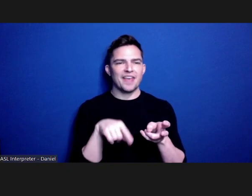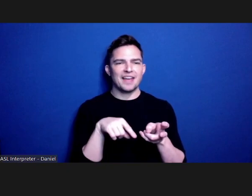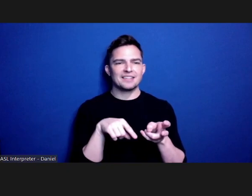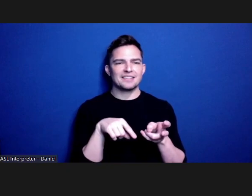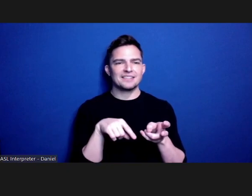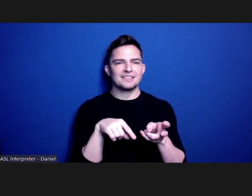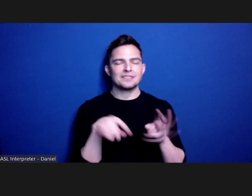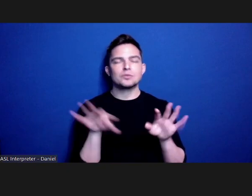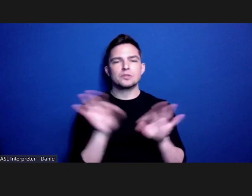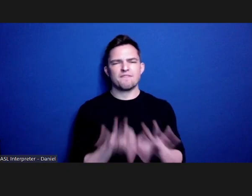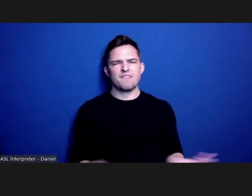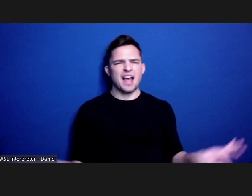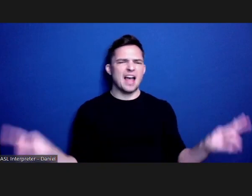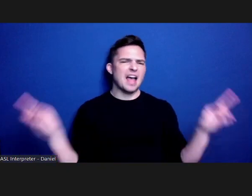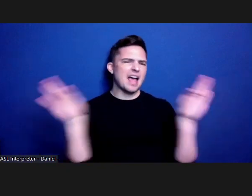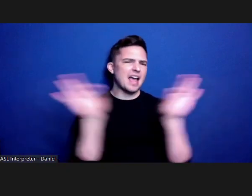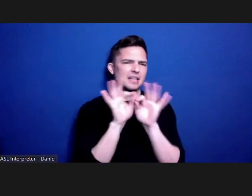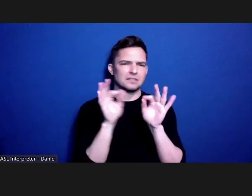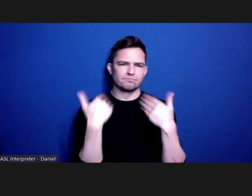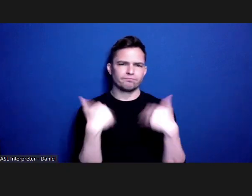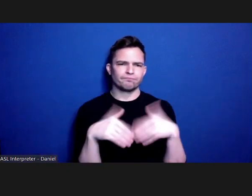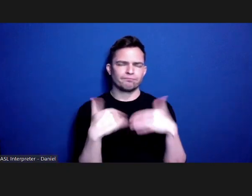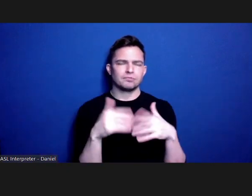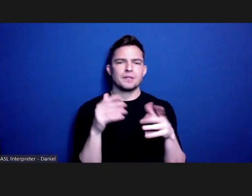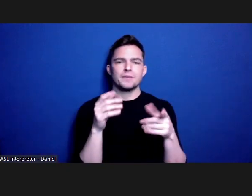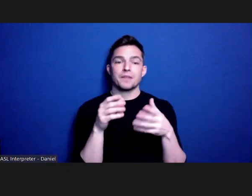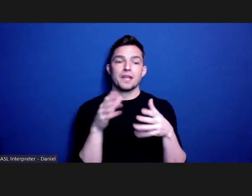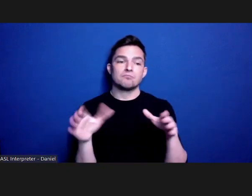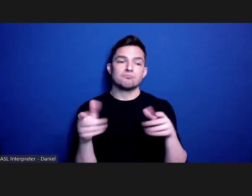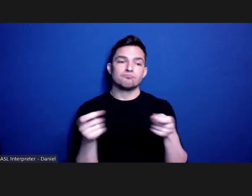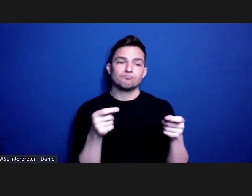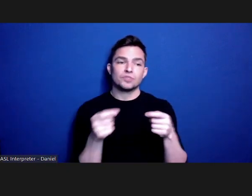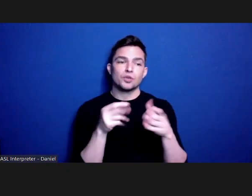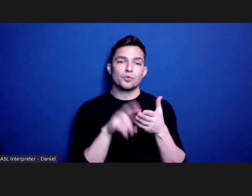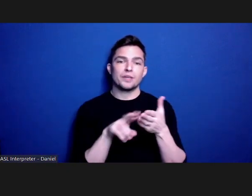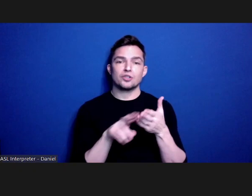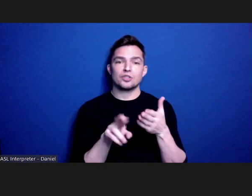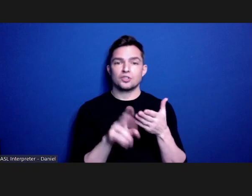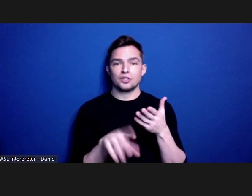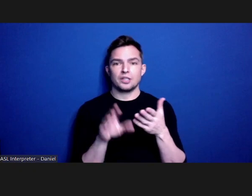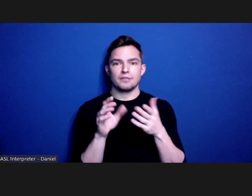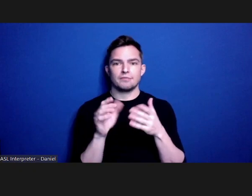importance that in conducting research, there really is a plan for how then you're going